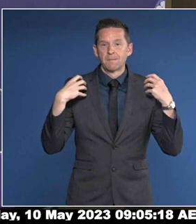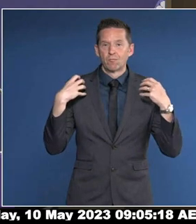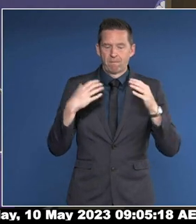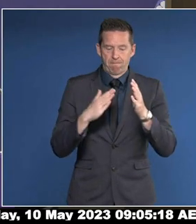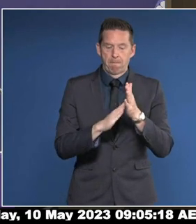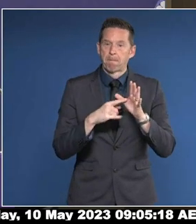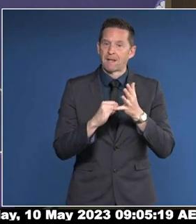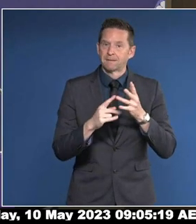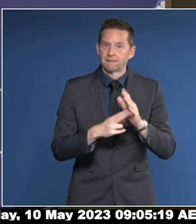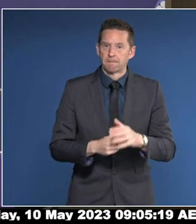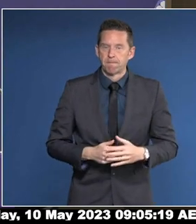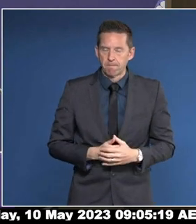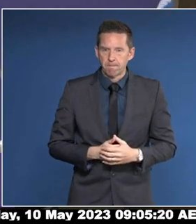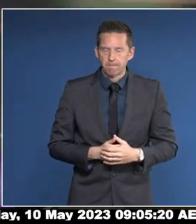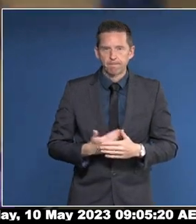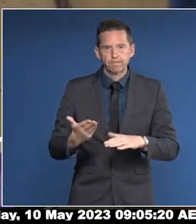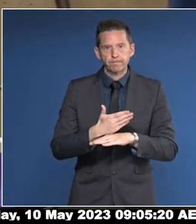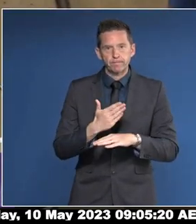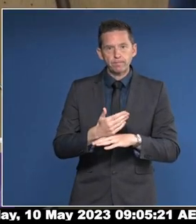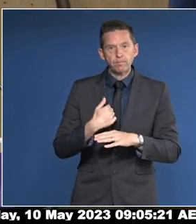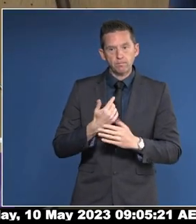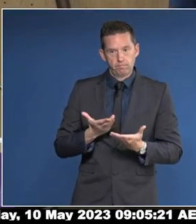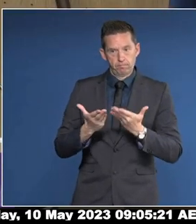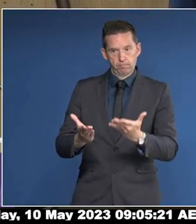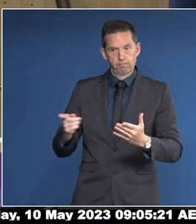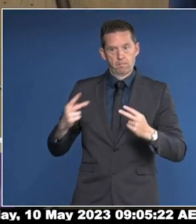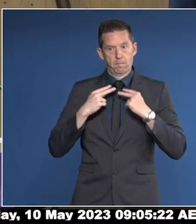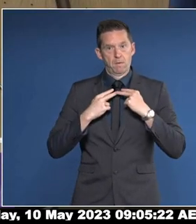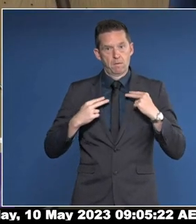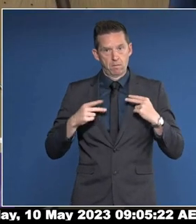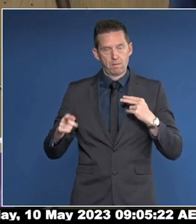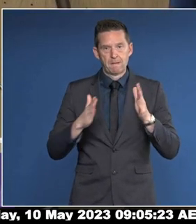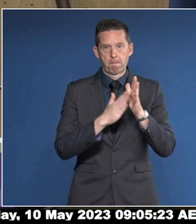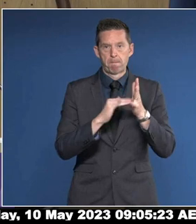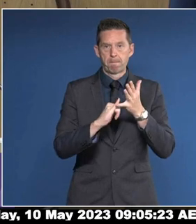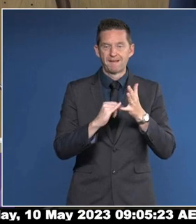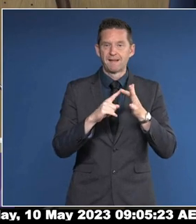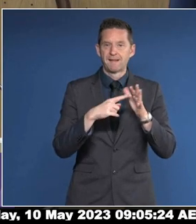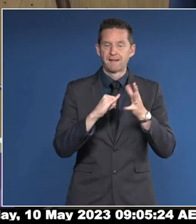Before I hand over to Counsel Assisting, Ms Eastman, I would like to remind those viewing